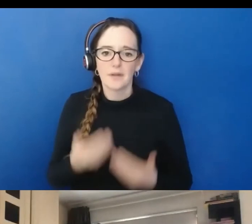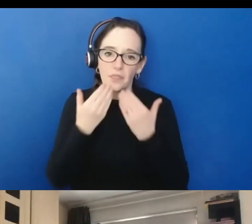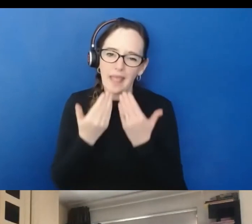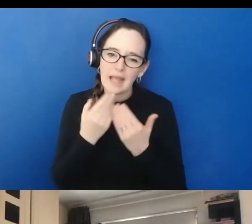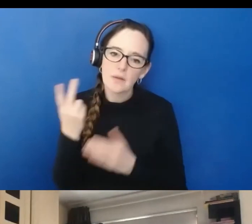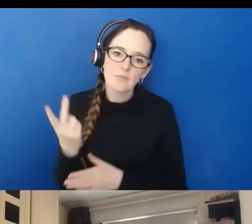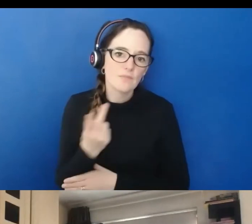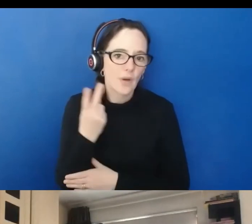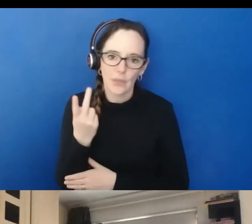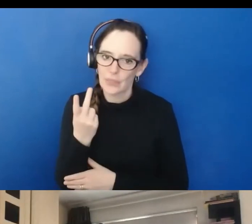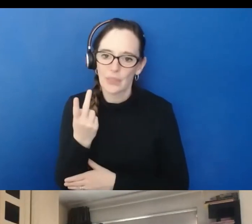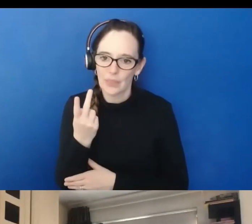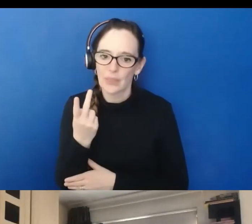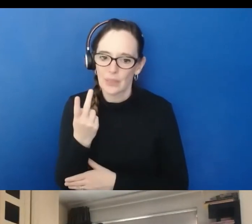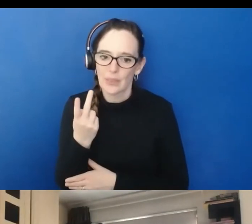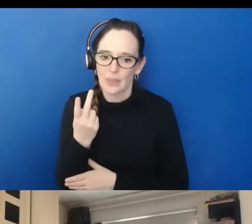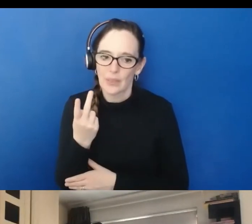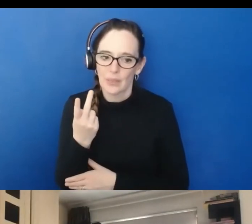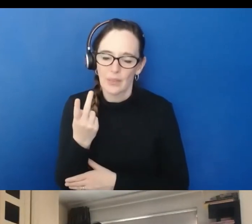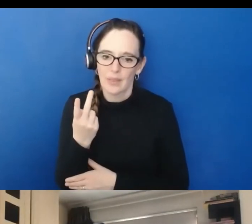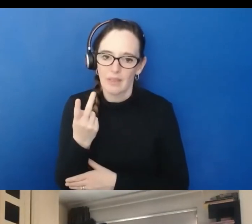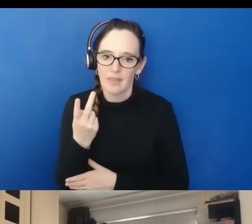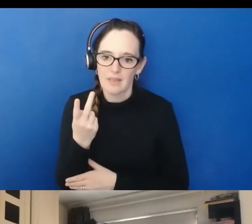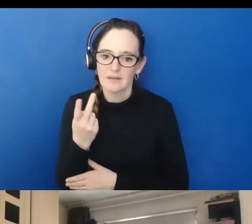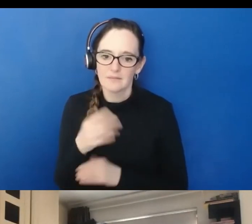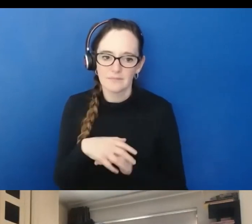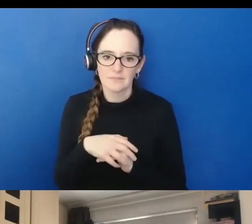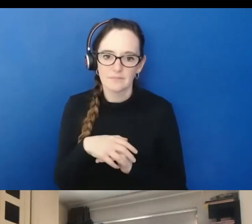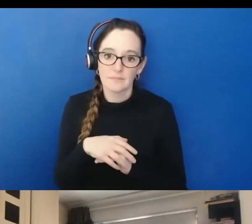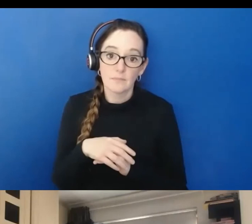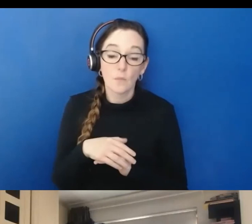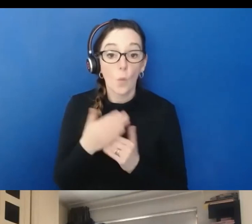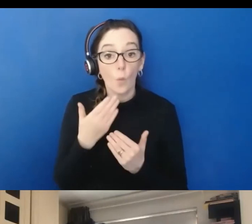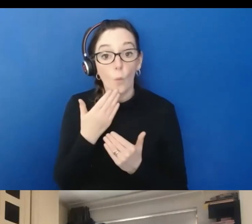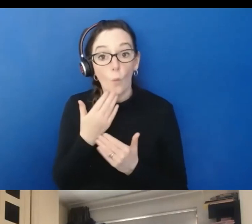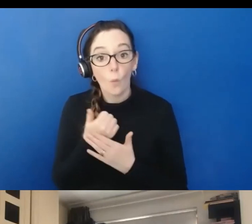behalf of everyone here. And also thank everyone who s been listening